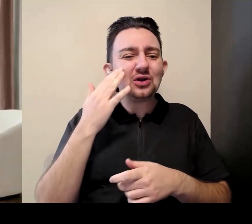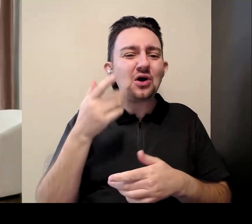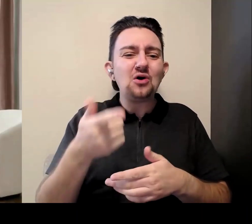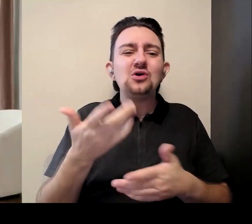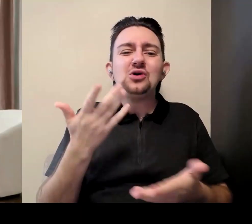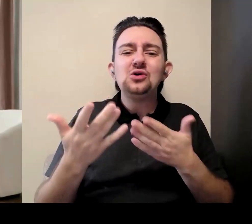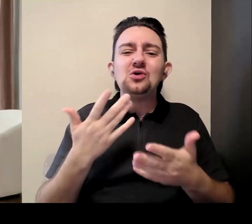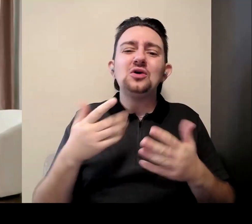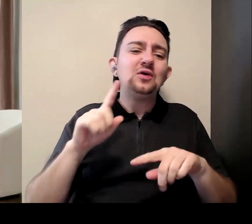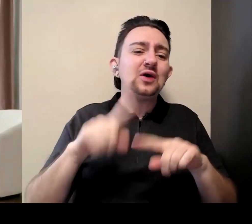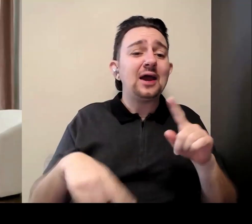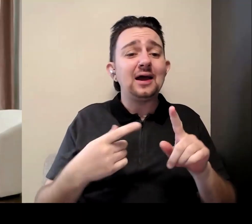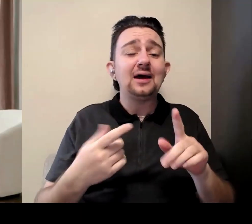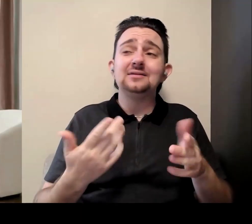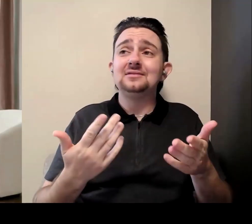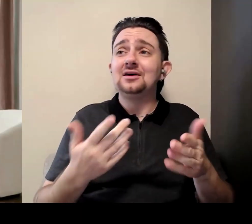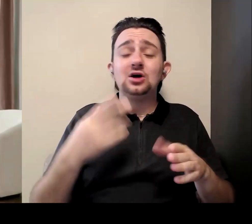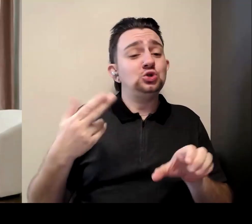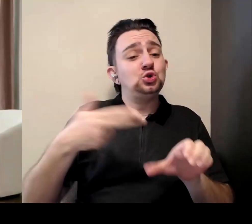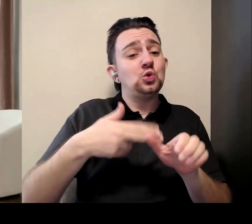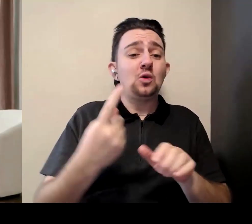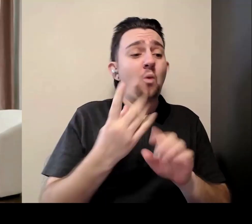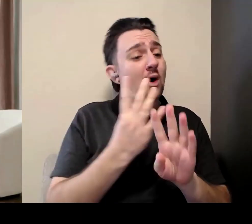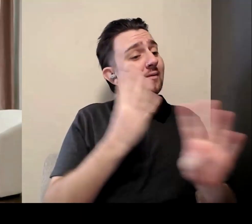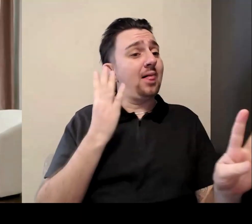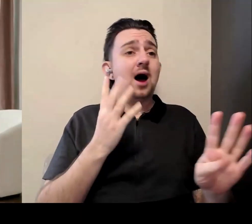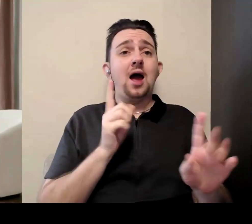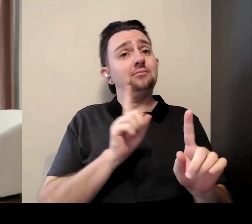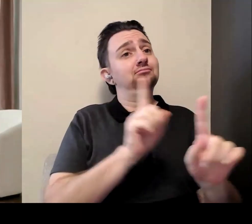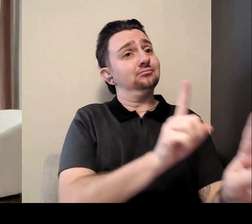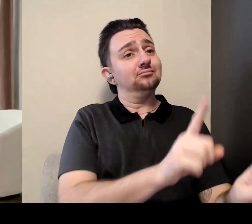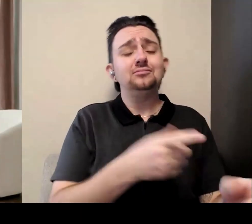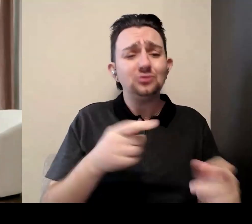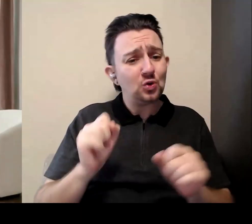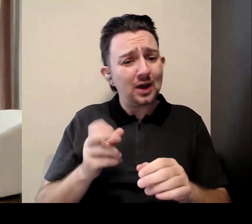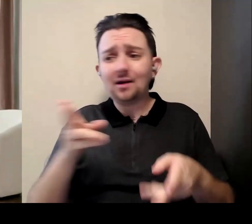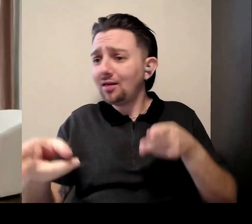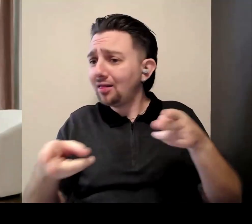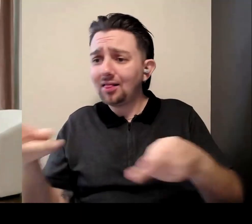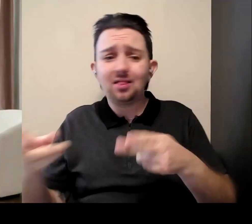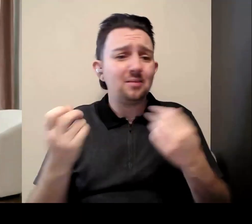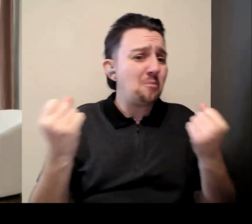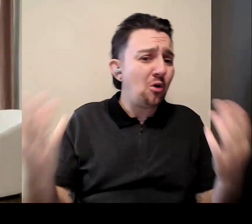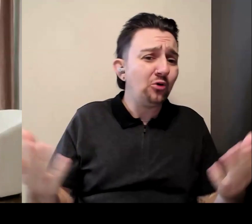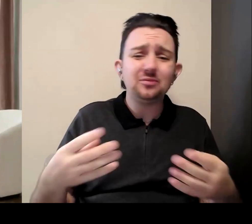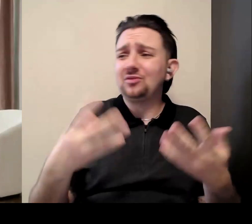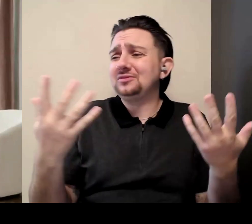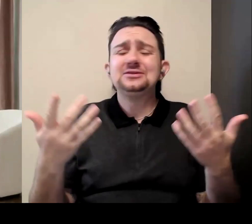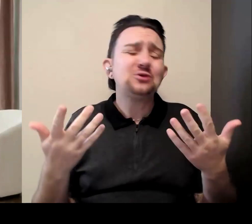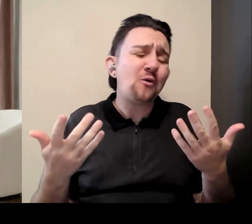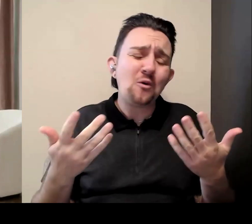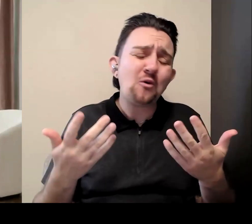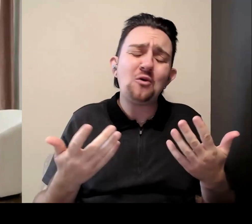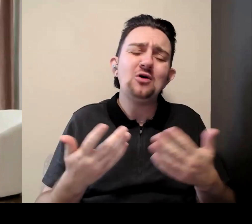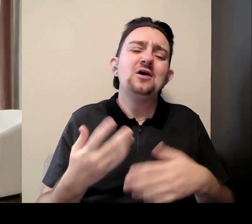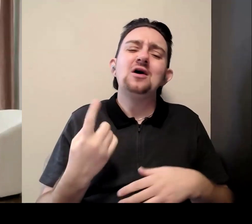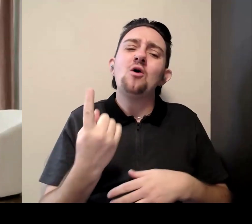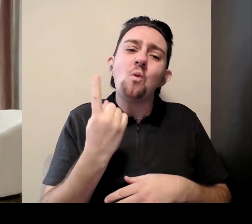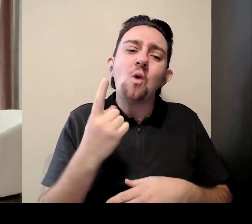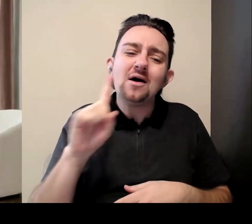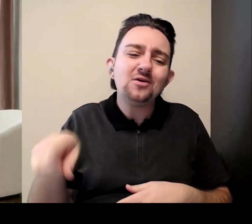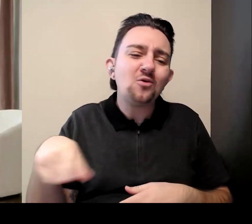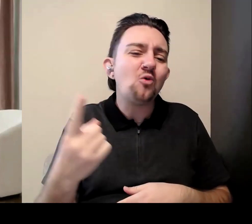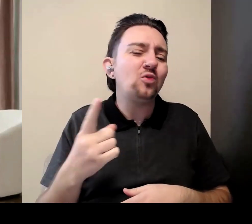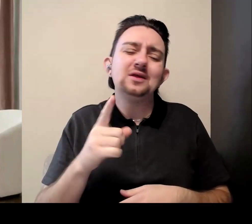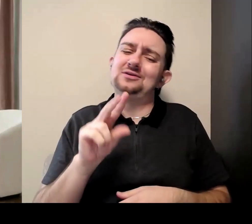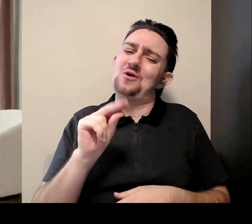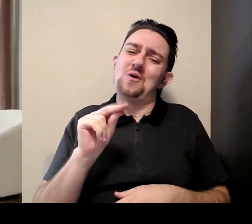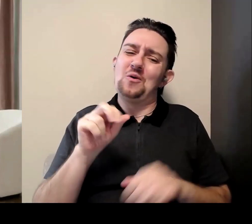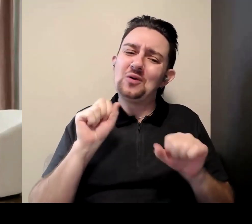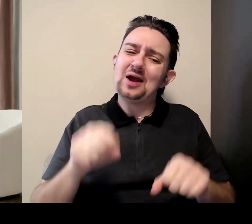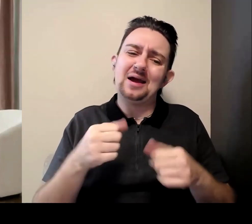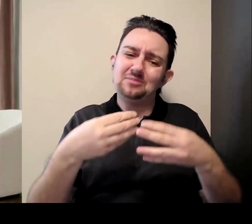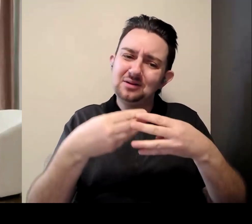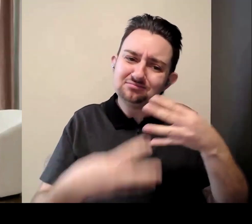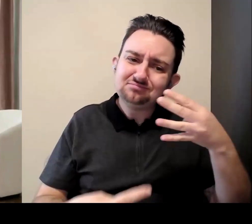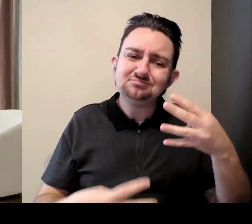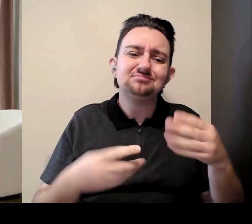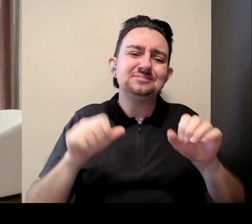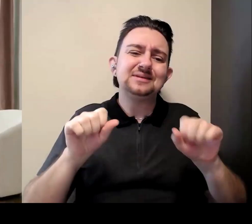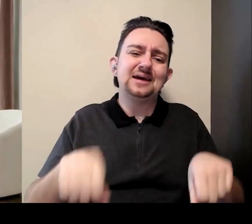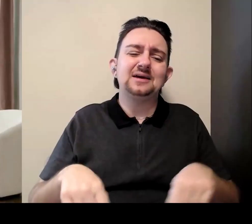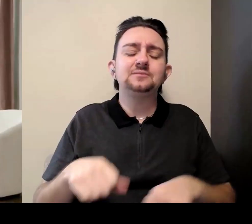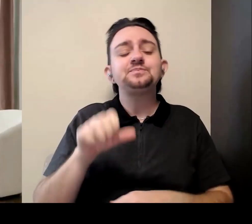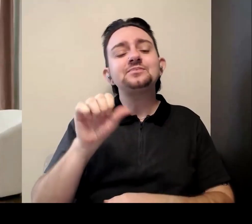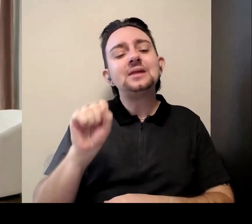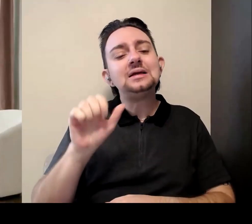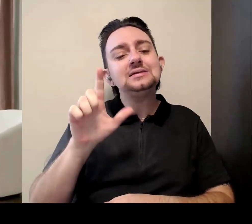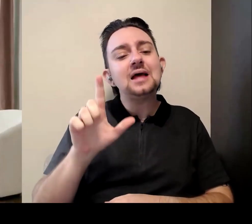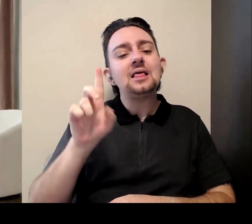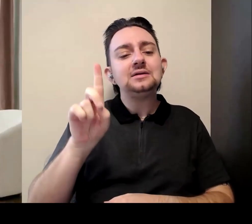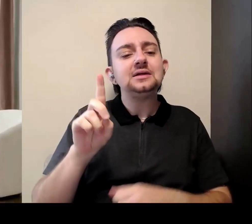And so, the keyword, and I kind of alluded to it earlier, in the exclusionary clause of the federal definition of SLD says, has the keyword primarily in it.